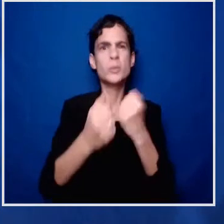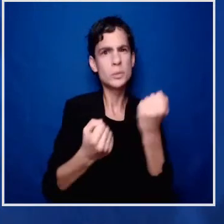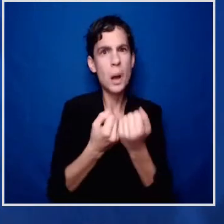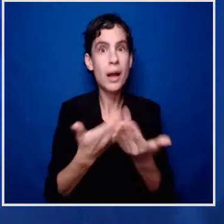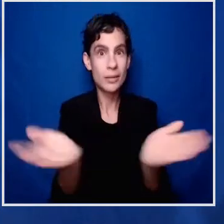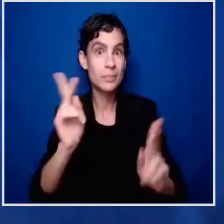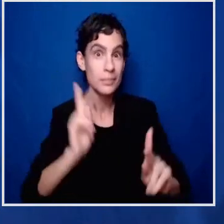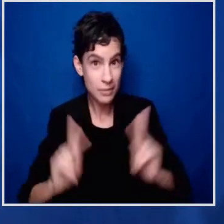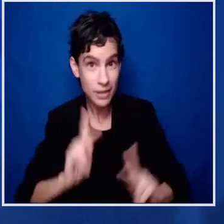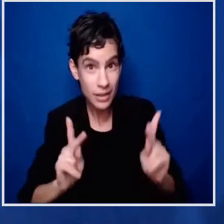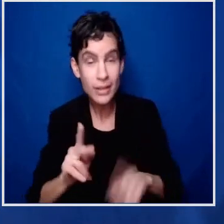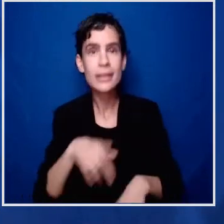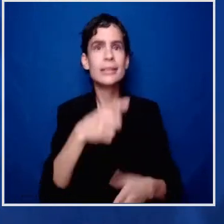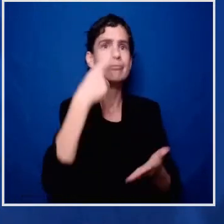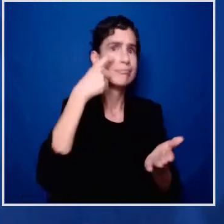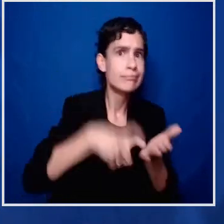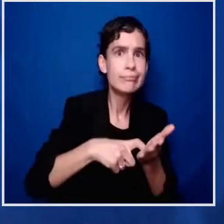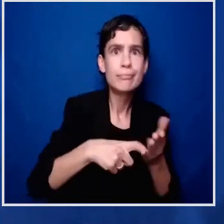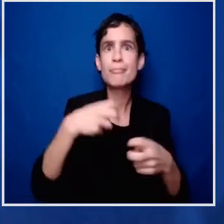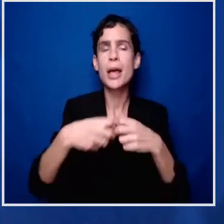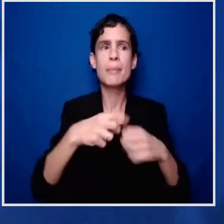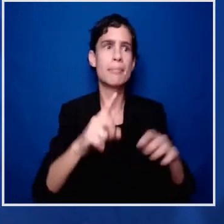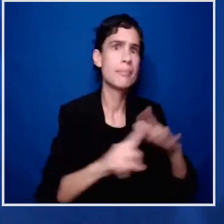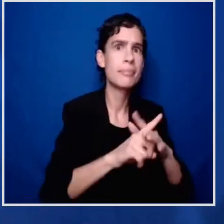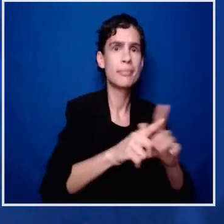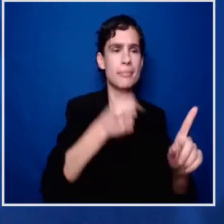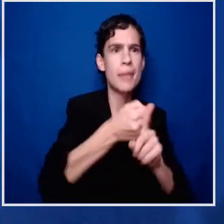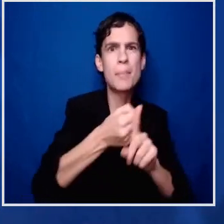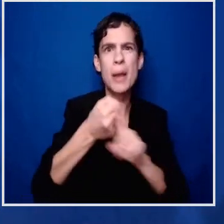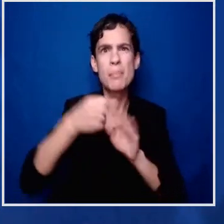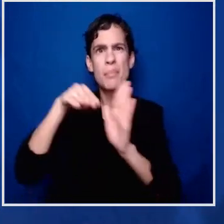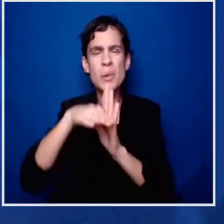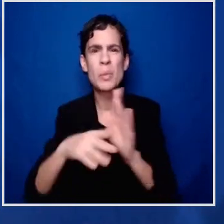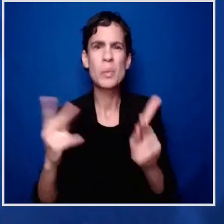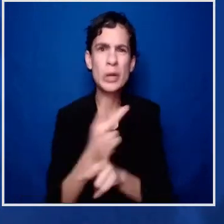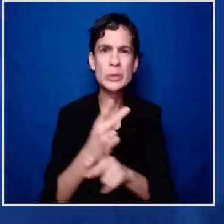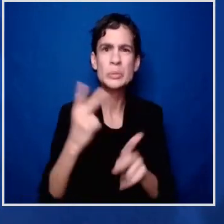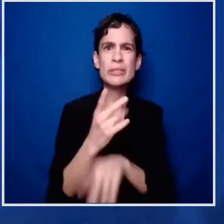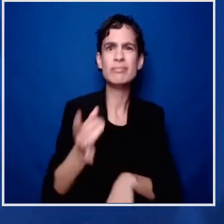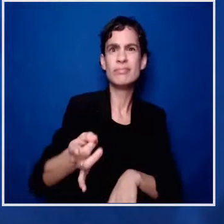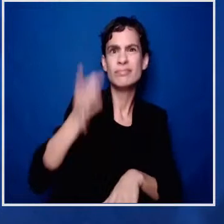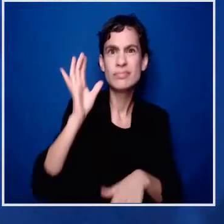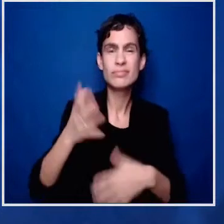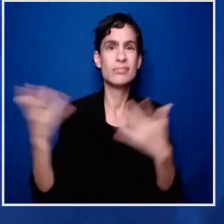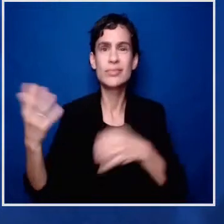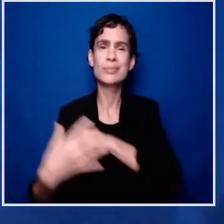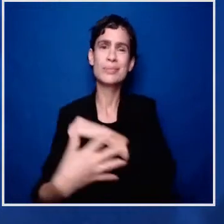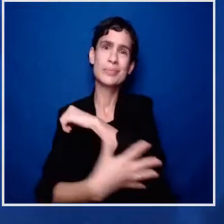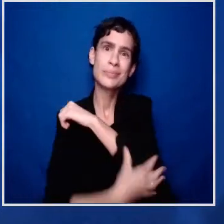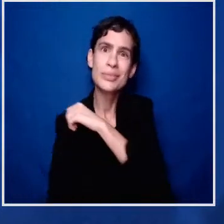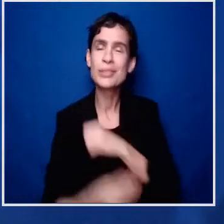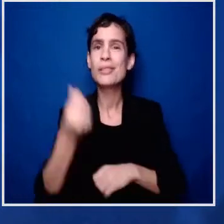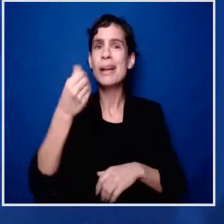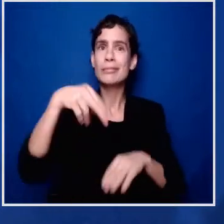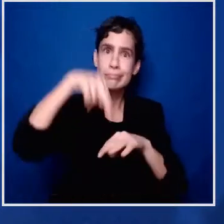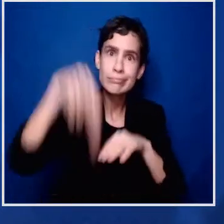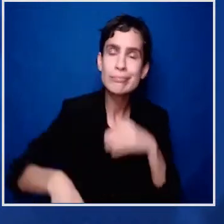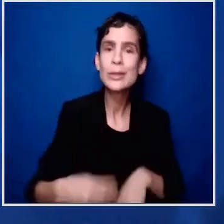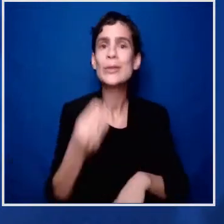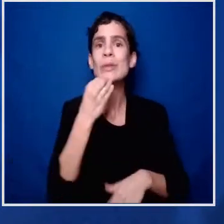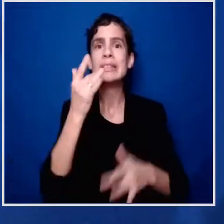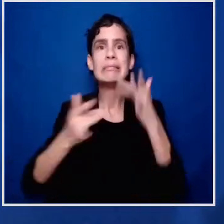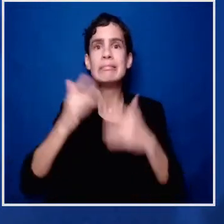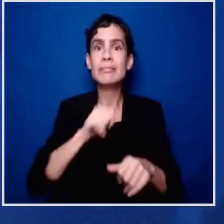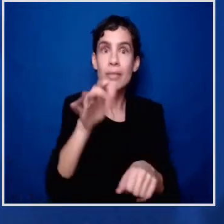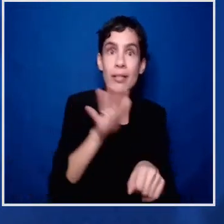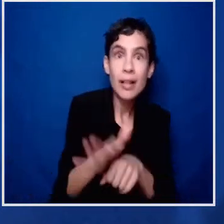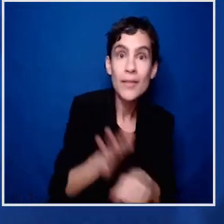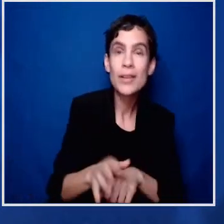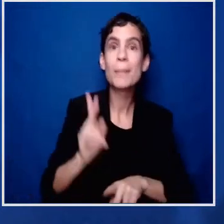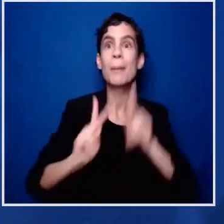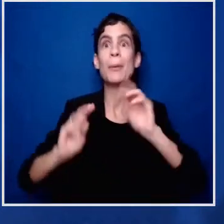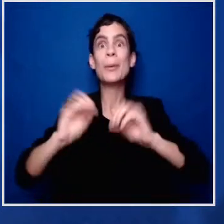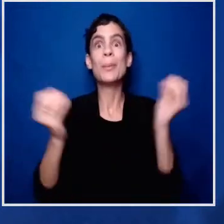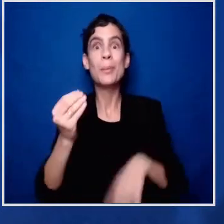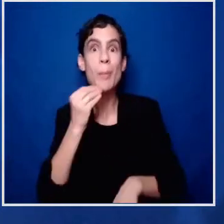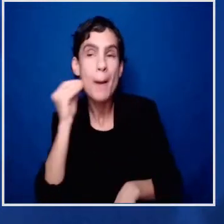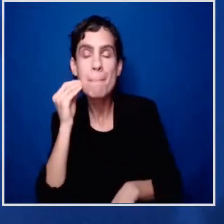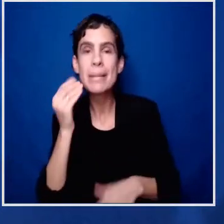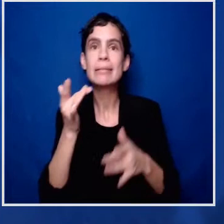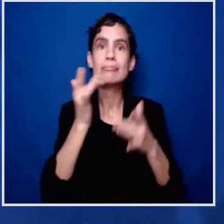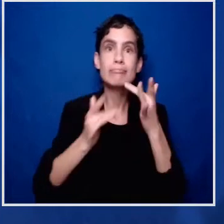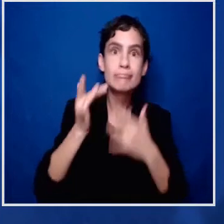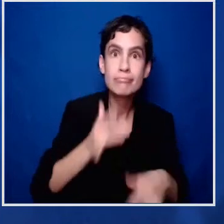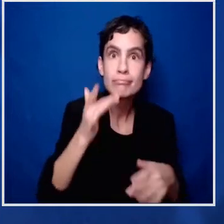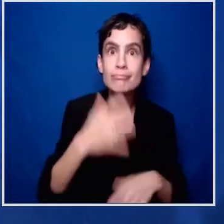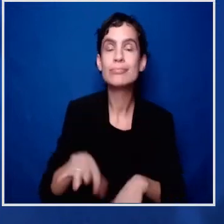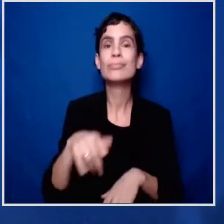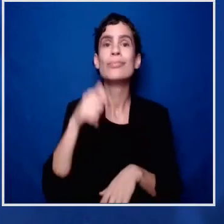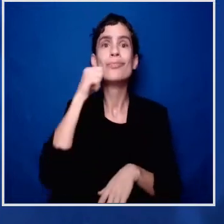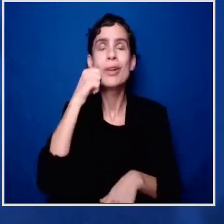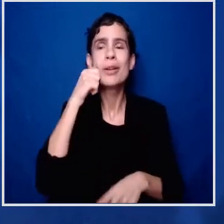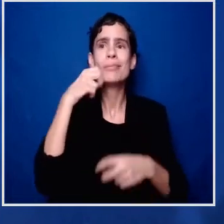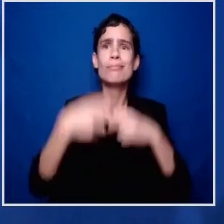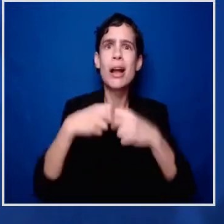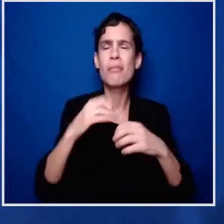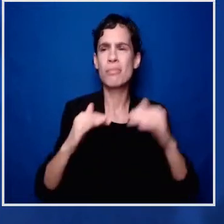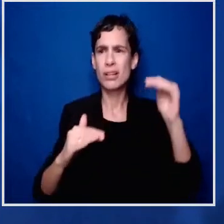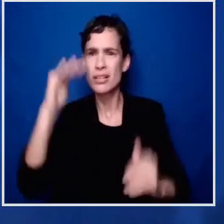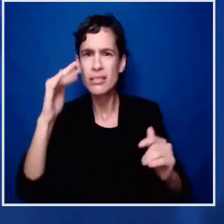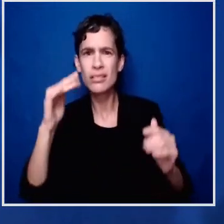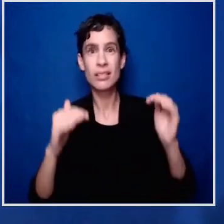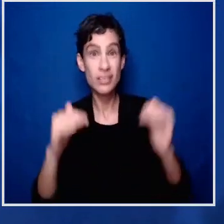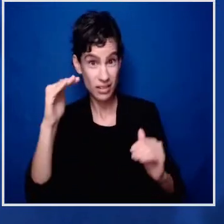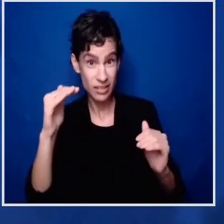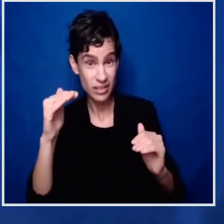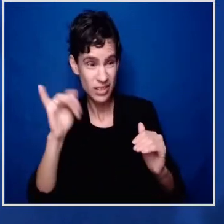THE DAY OF SERVICE EVENTS